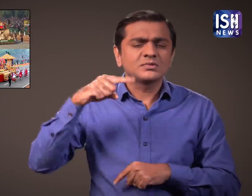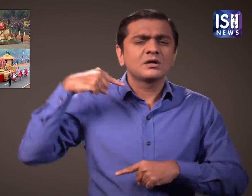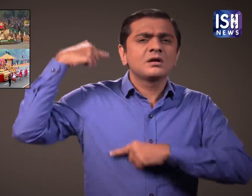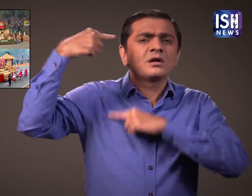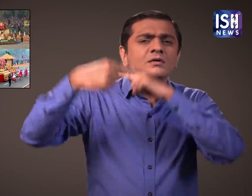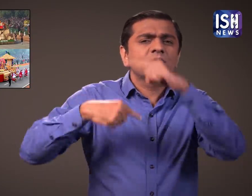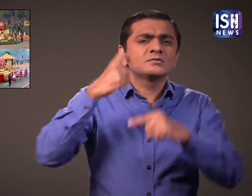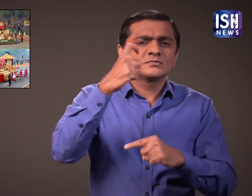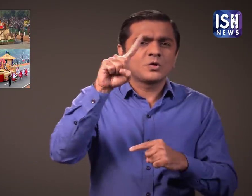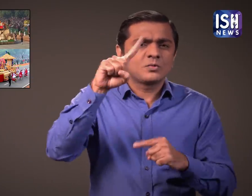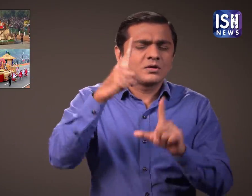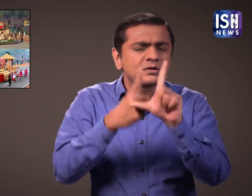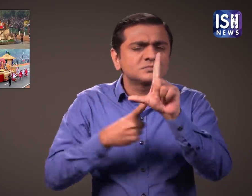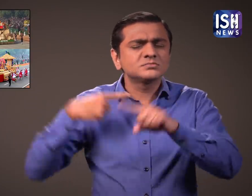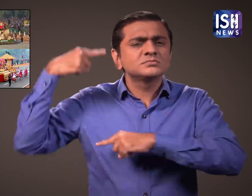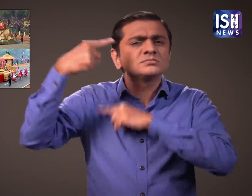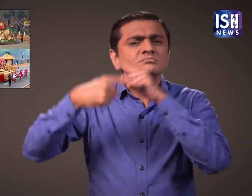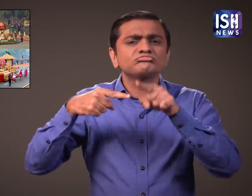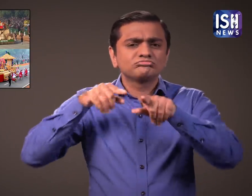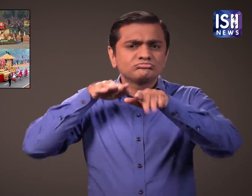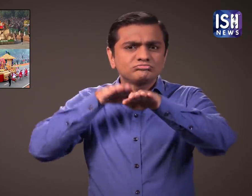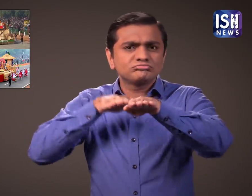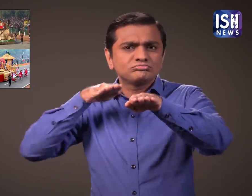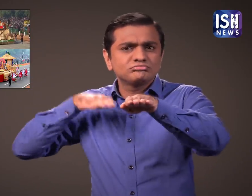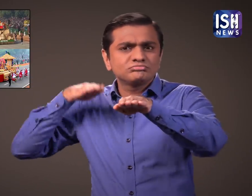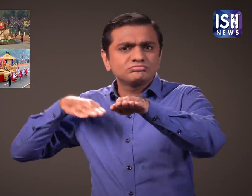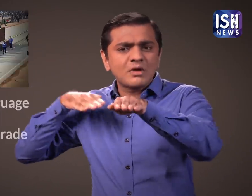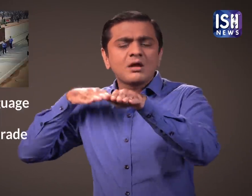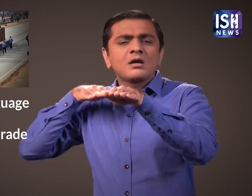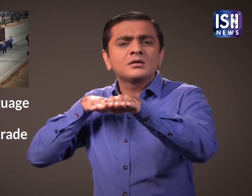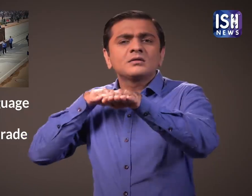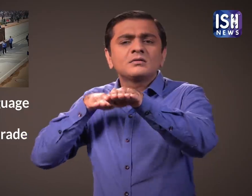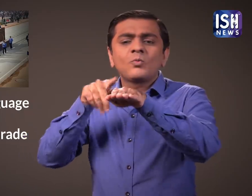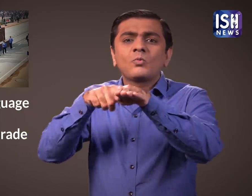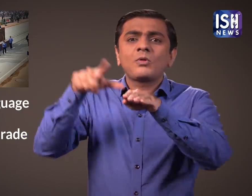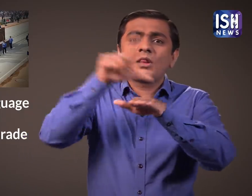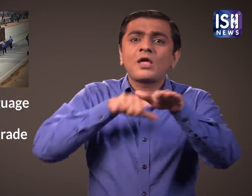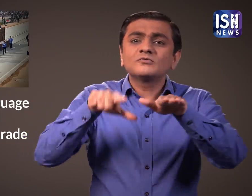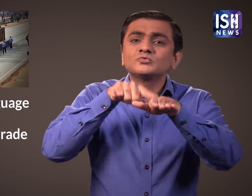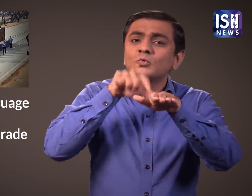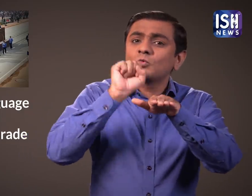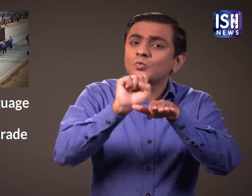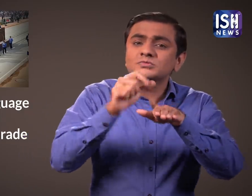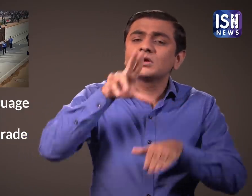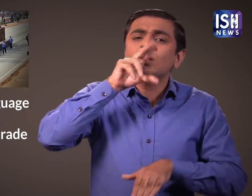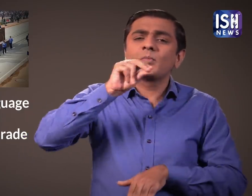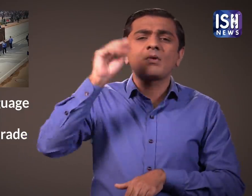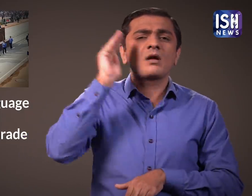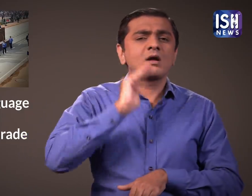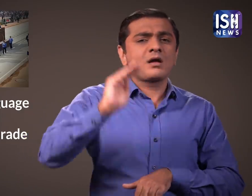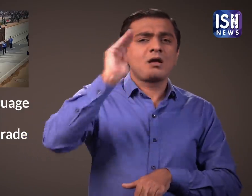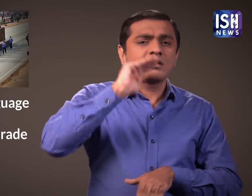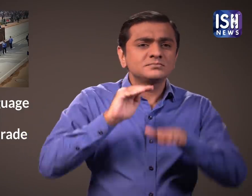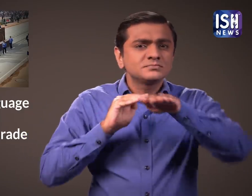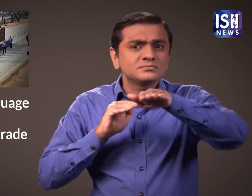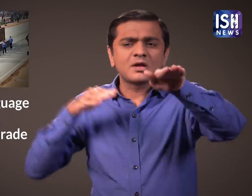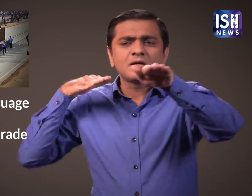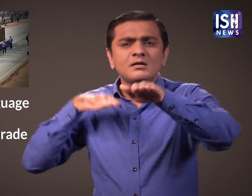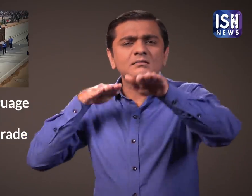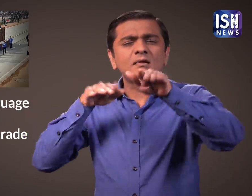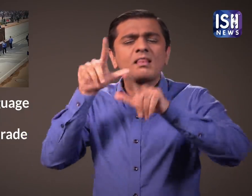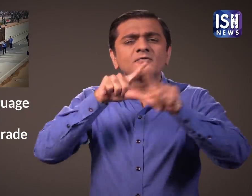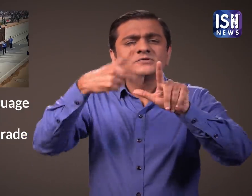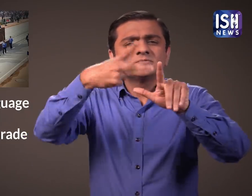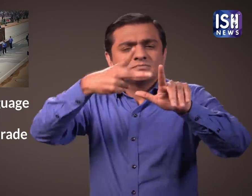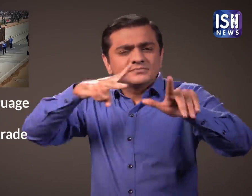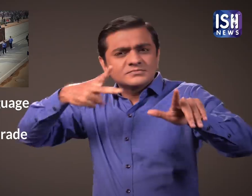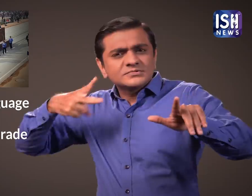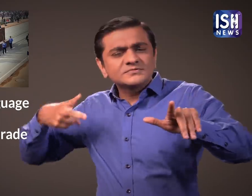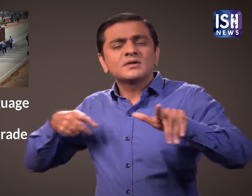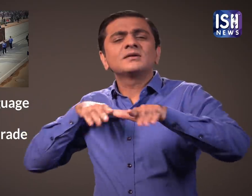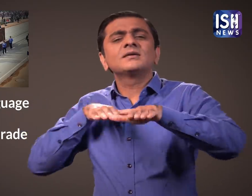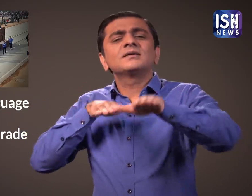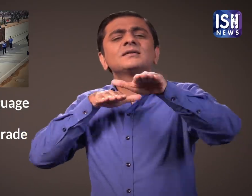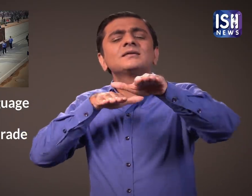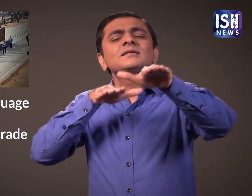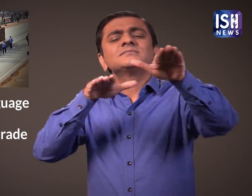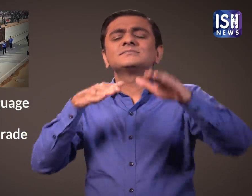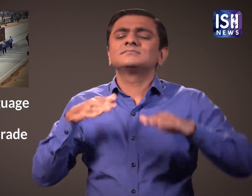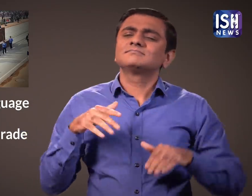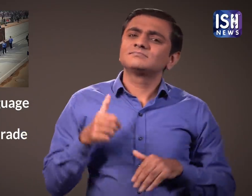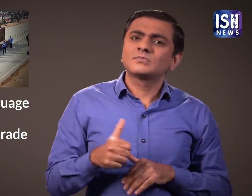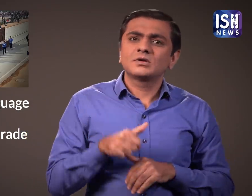have had their tableaus showcased at the parade through songs and speeches.